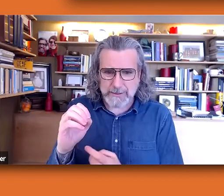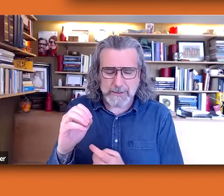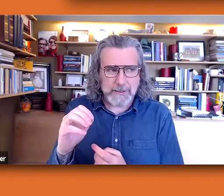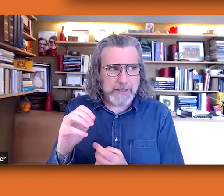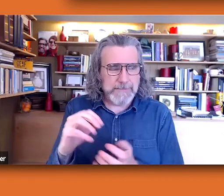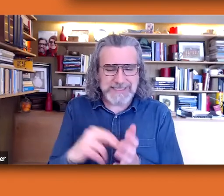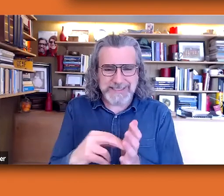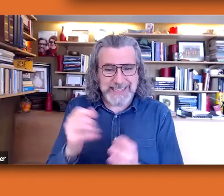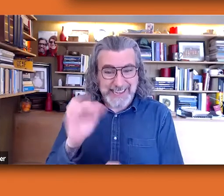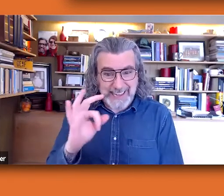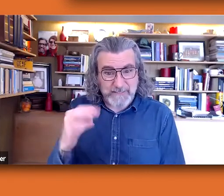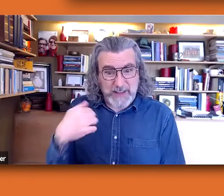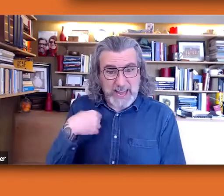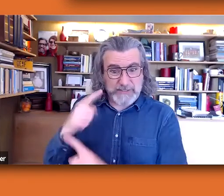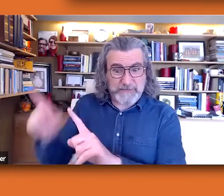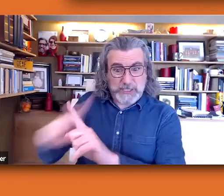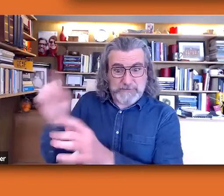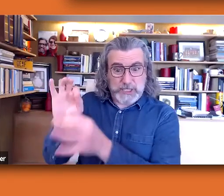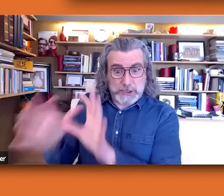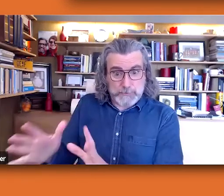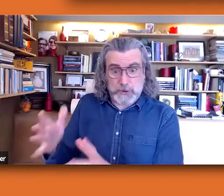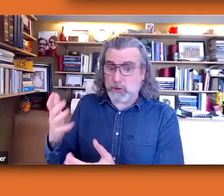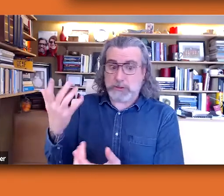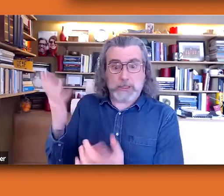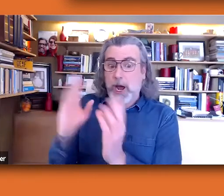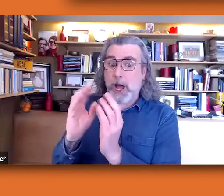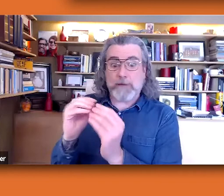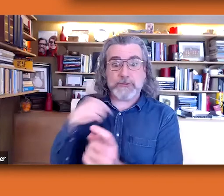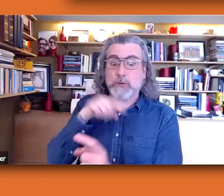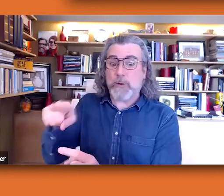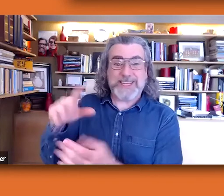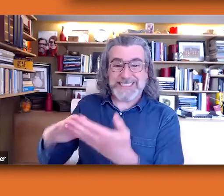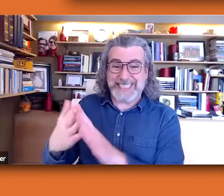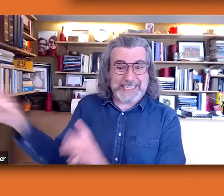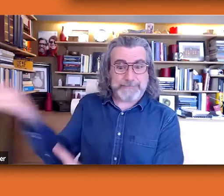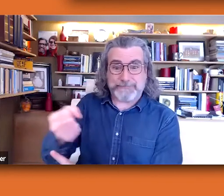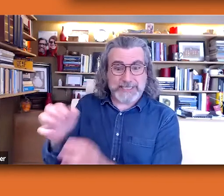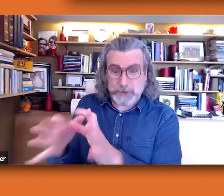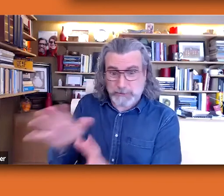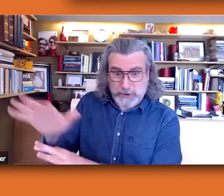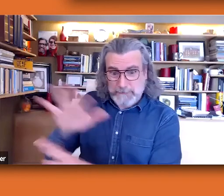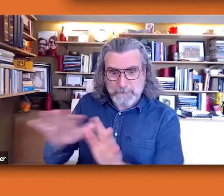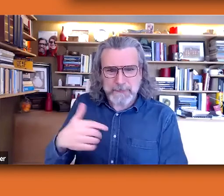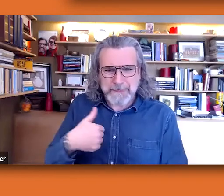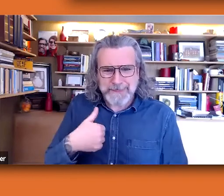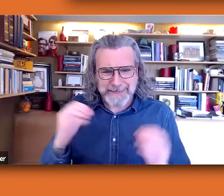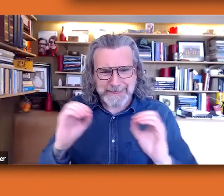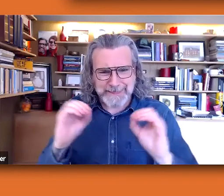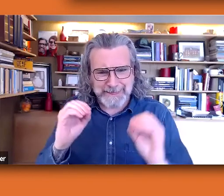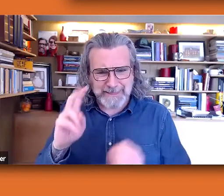and, really, they are my voice. They are my existence.